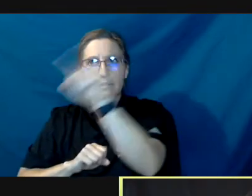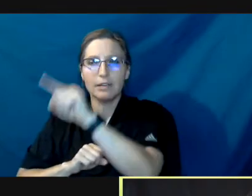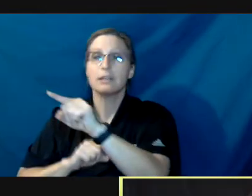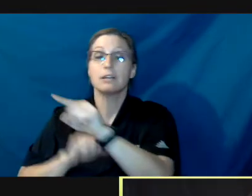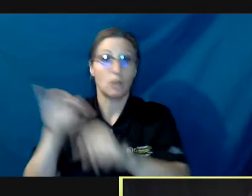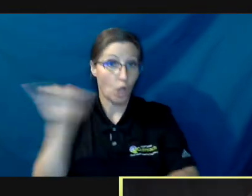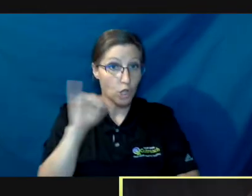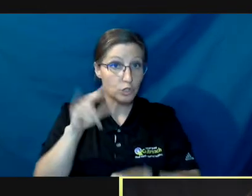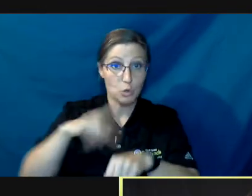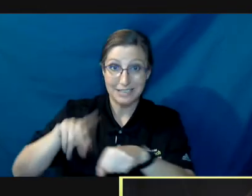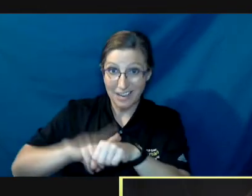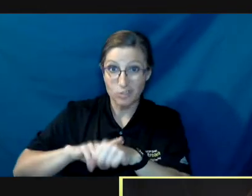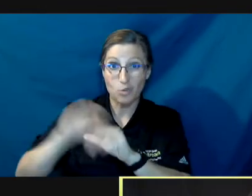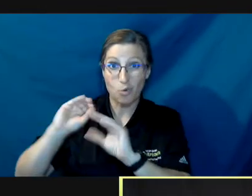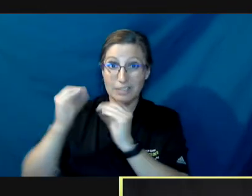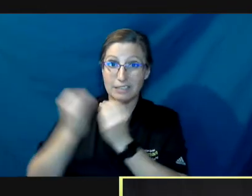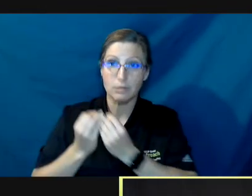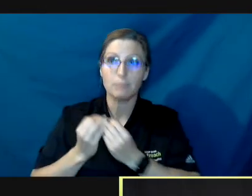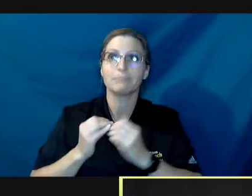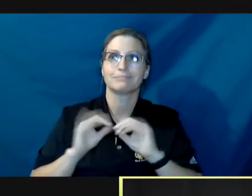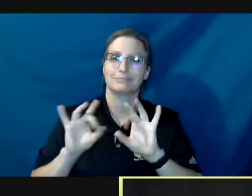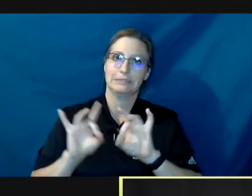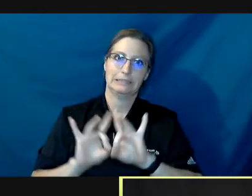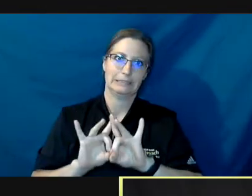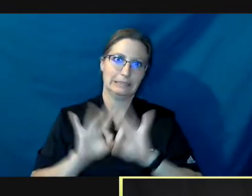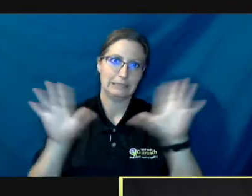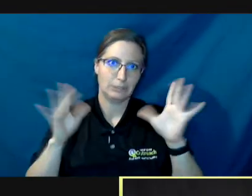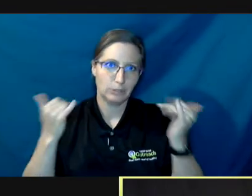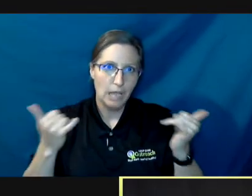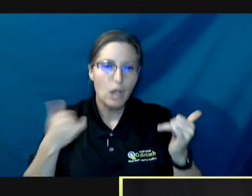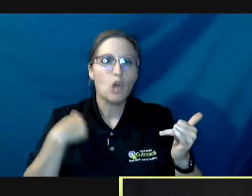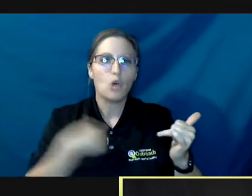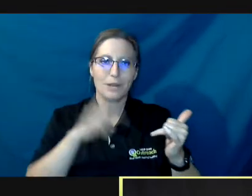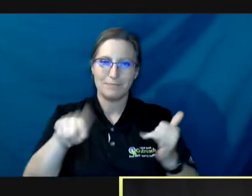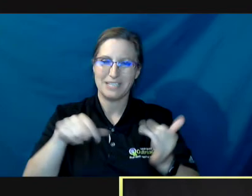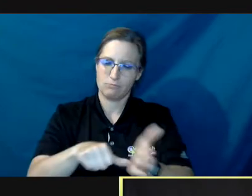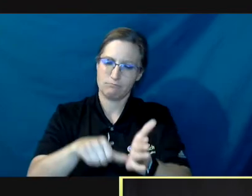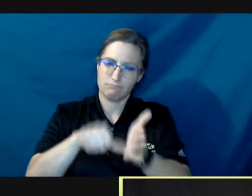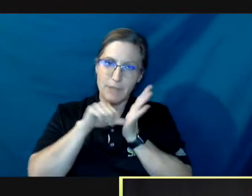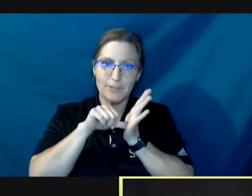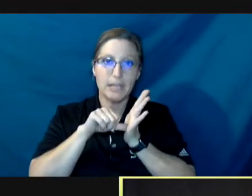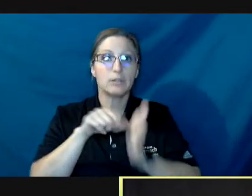national organizations, it became very apparent that we needed to emphasize